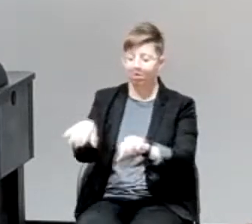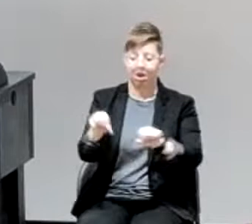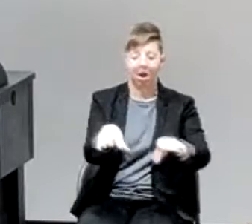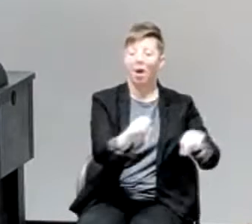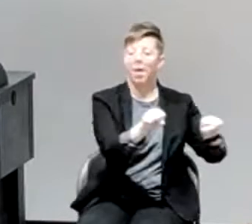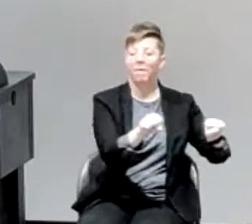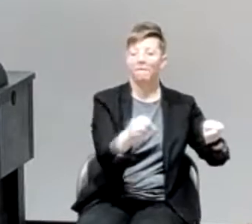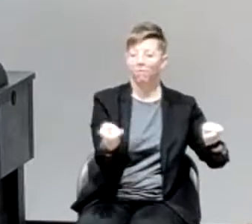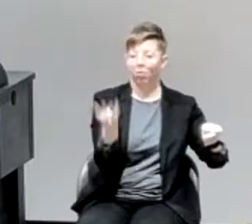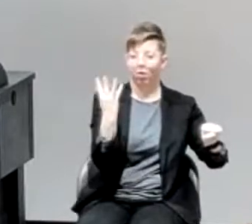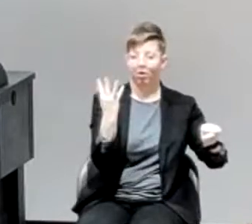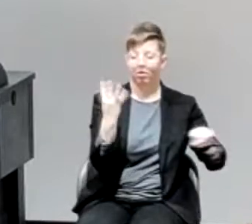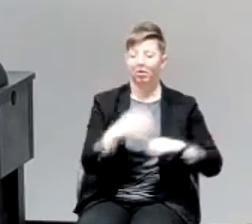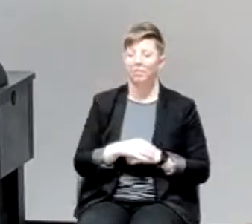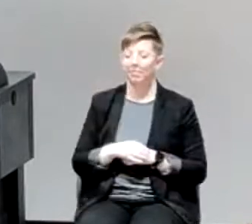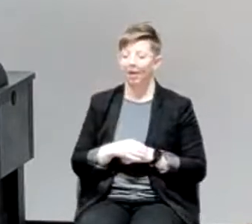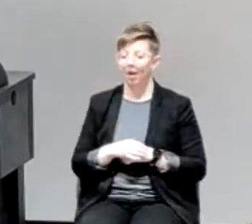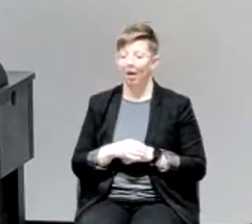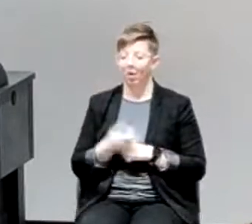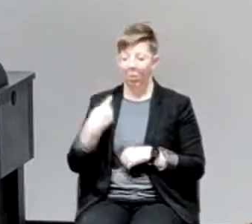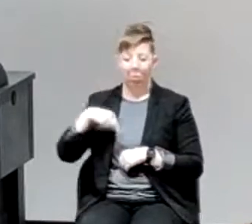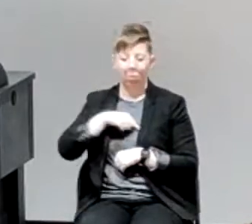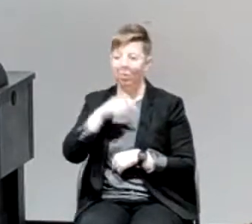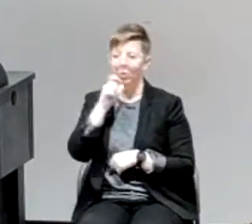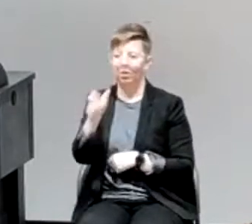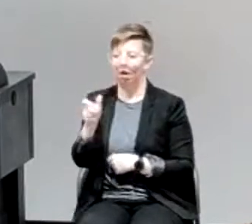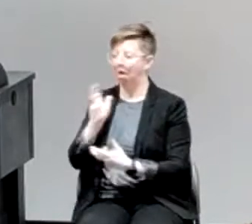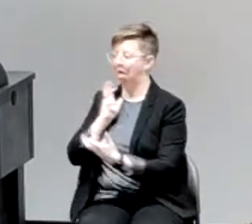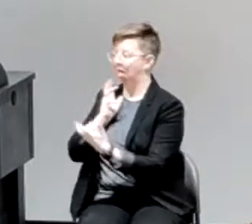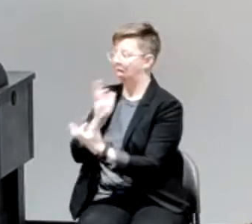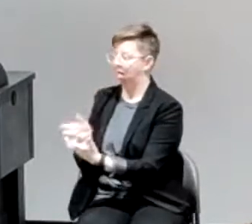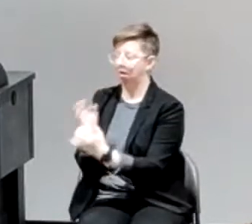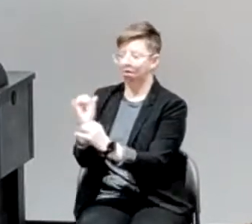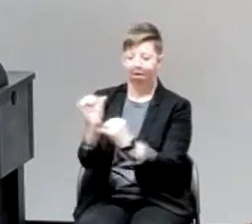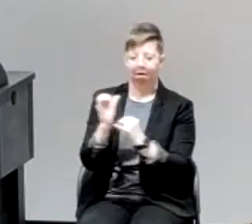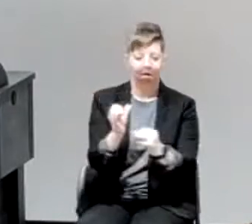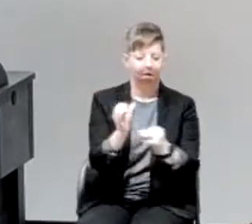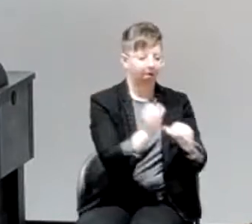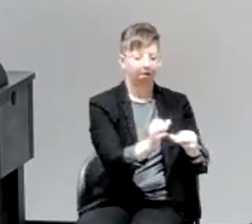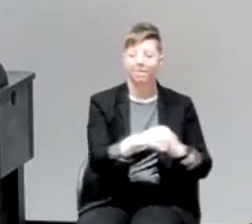So I've got four children. Who are adopted so